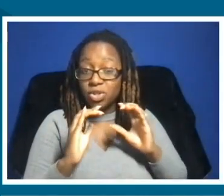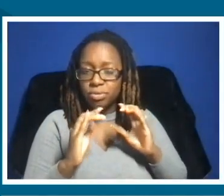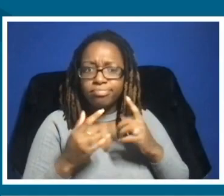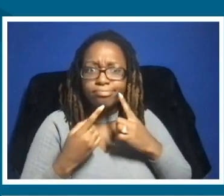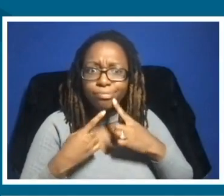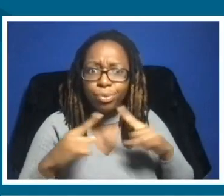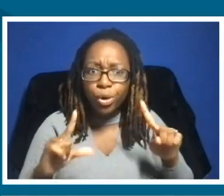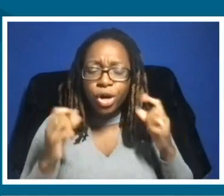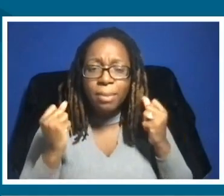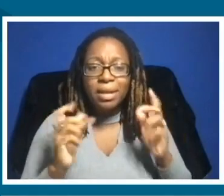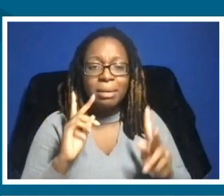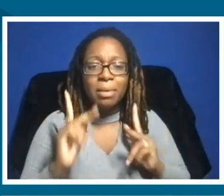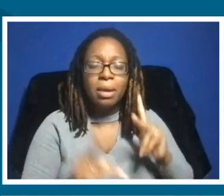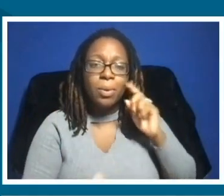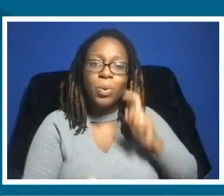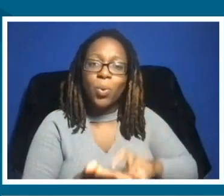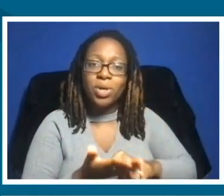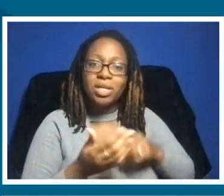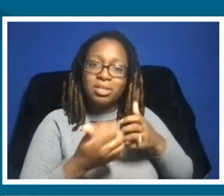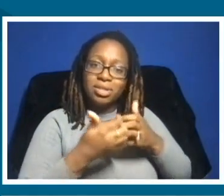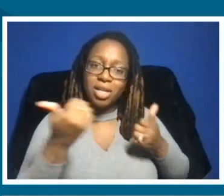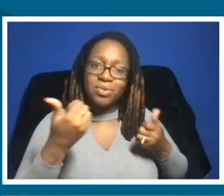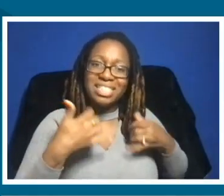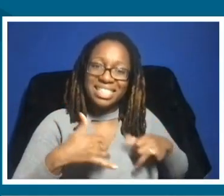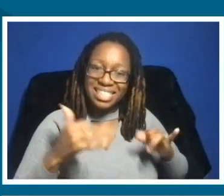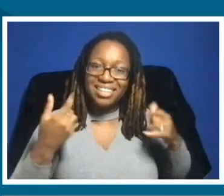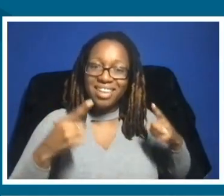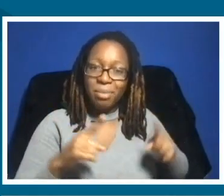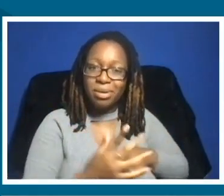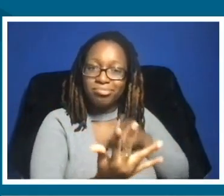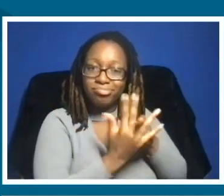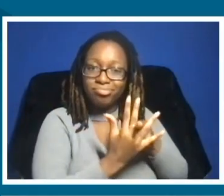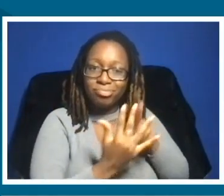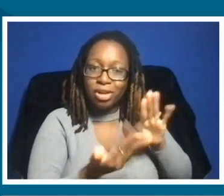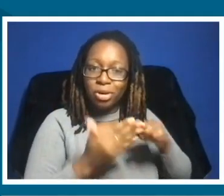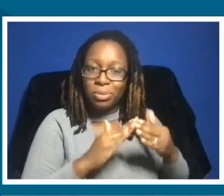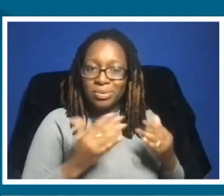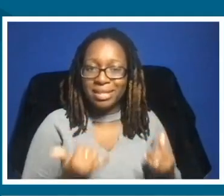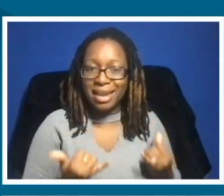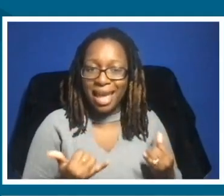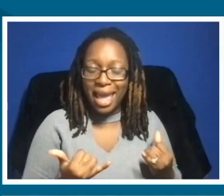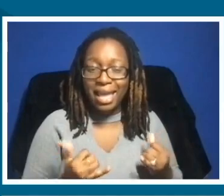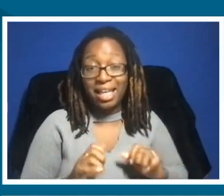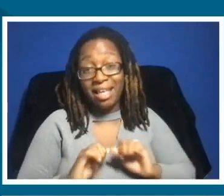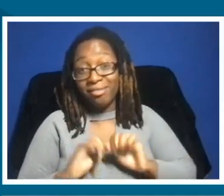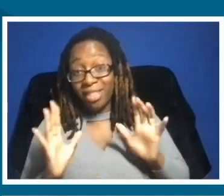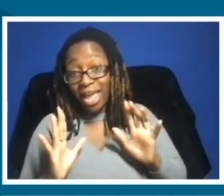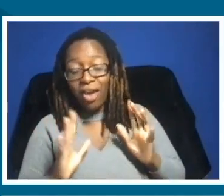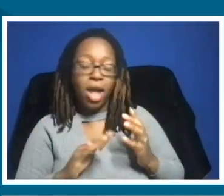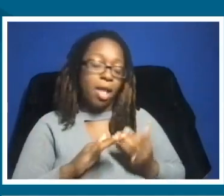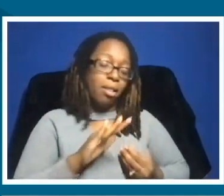noticed segregation still infiltrating their communities explicit and implicit